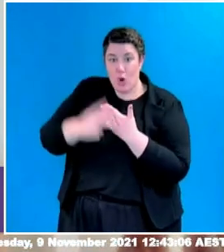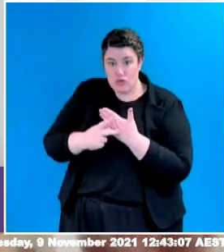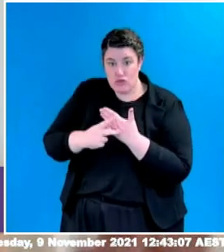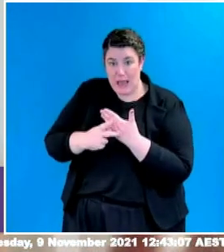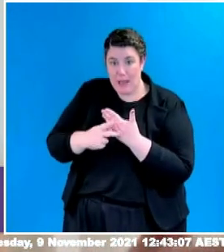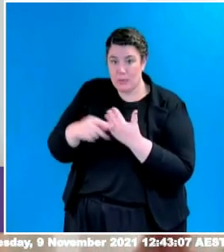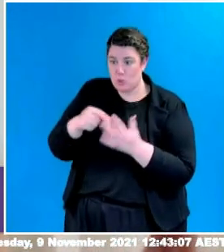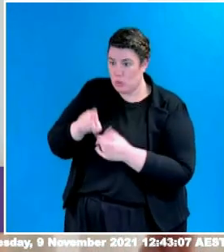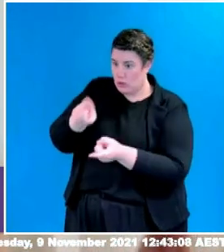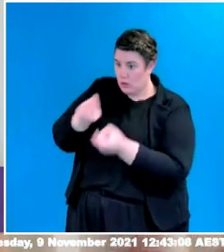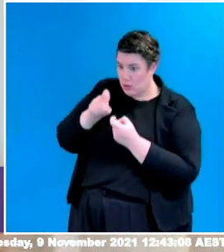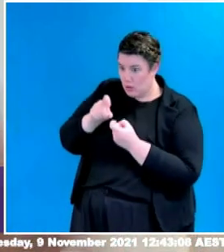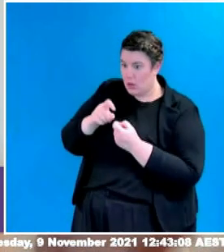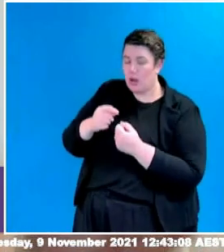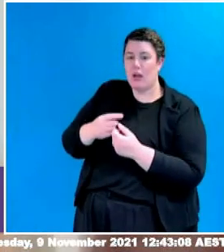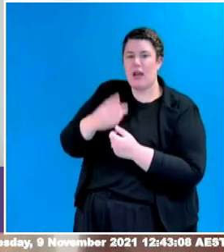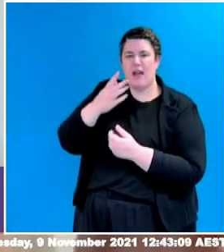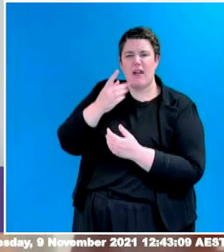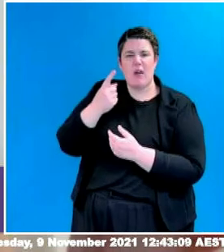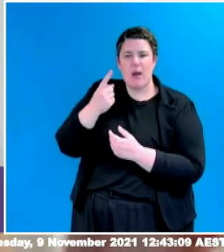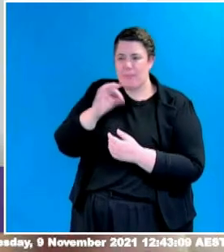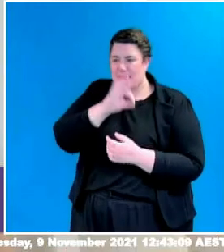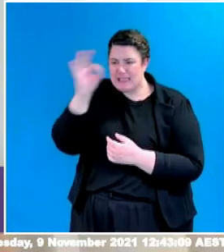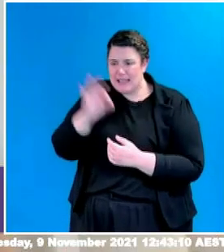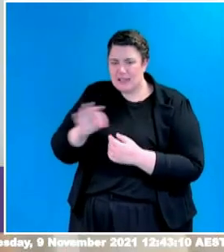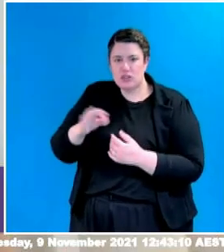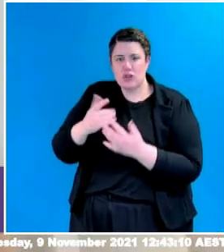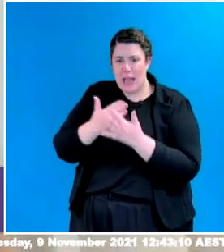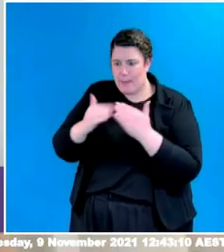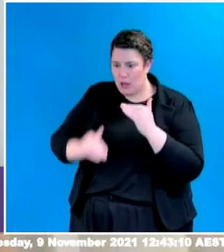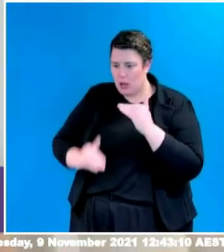needs to be disabled people to meet population parity.